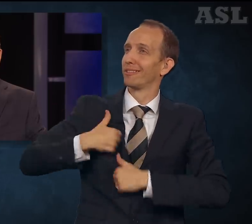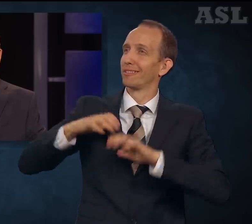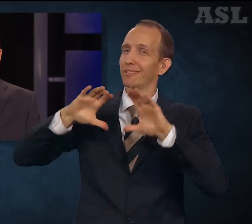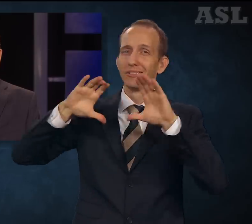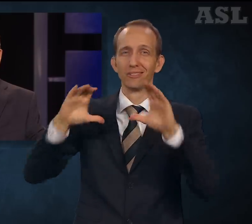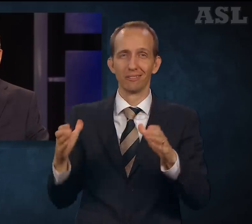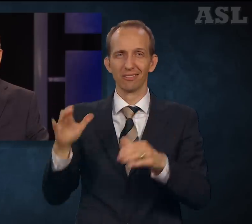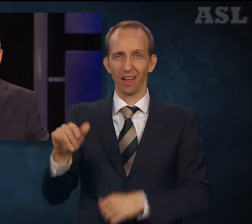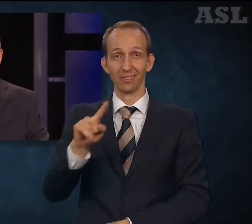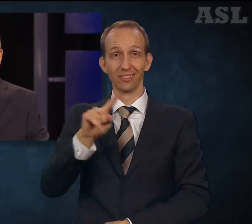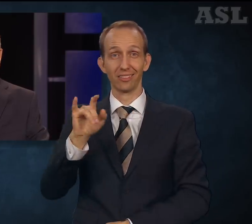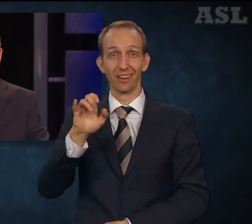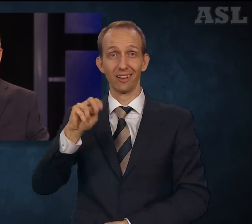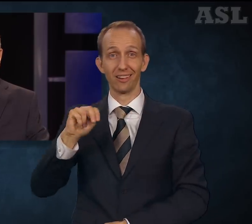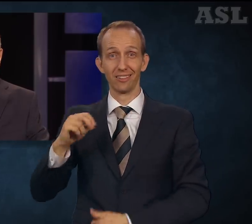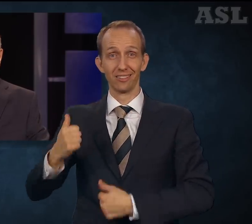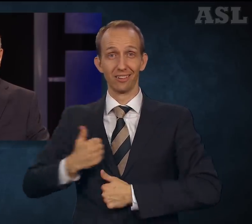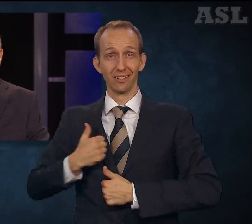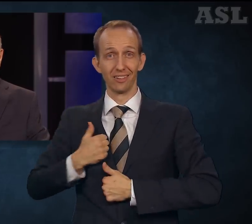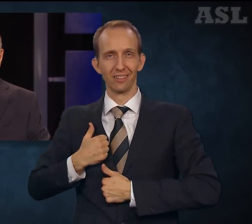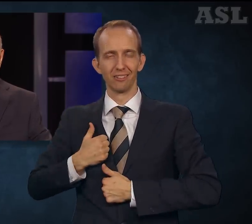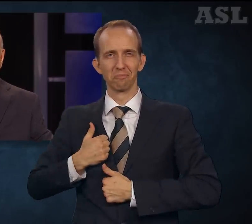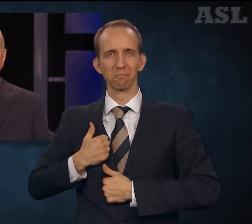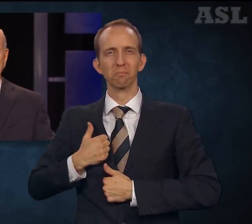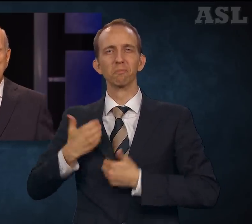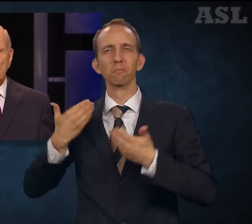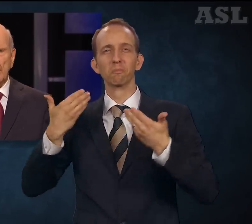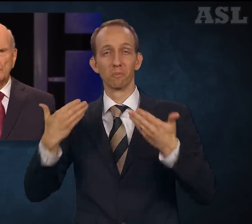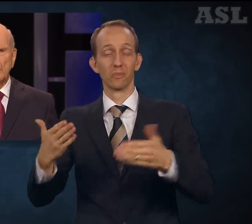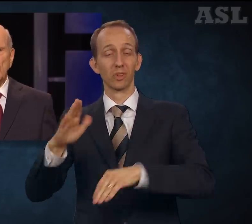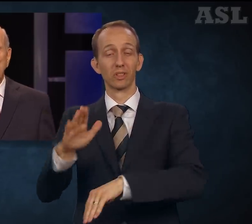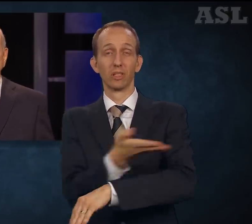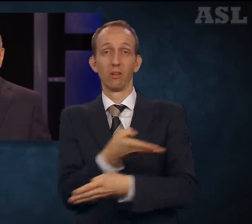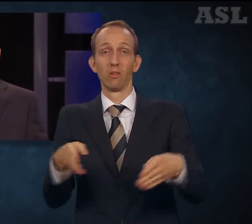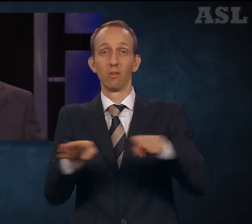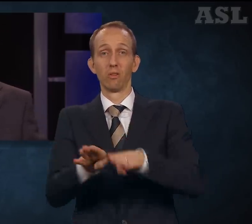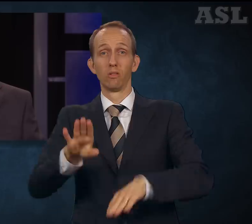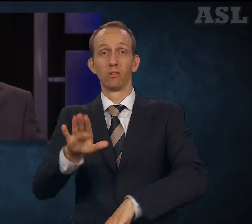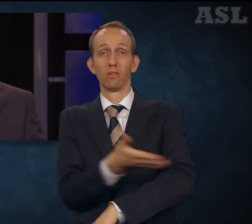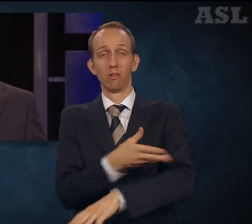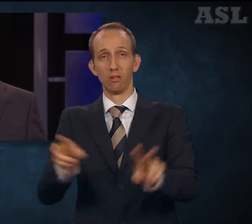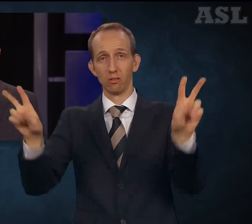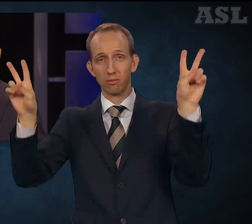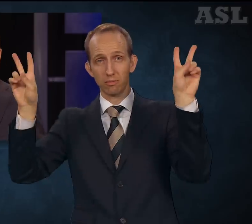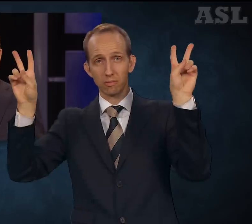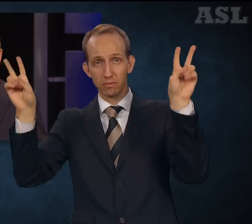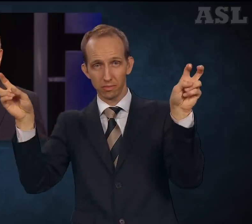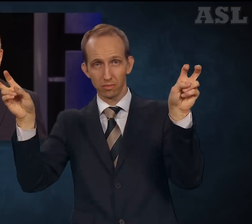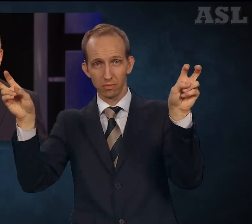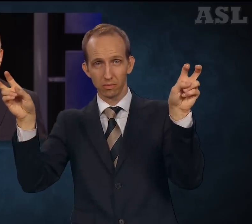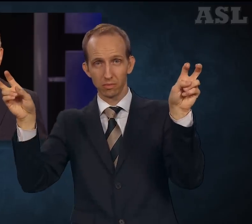BEING A MEMBER OF THE LORD'S